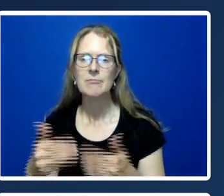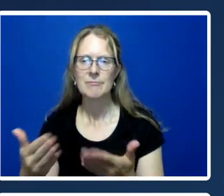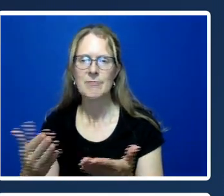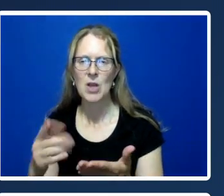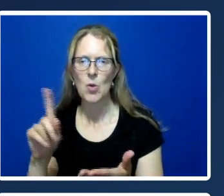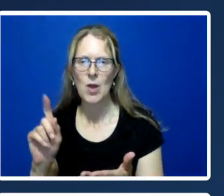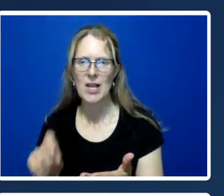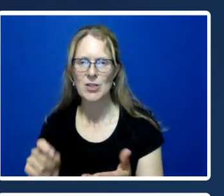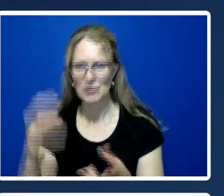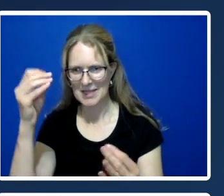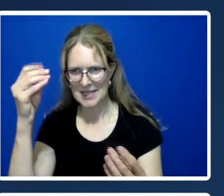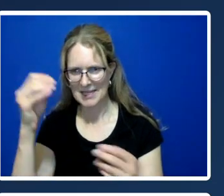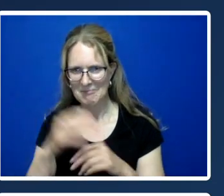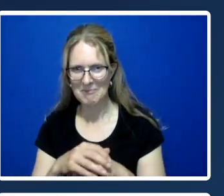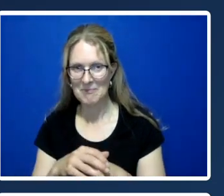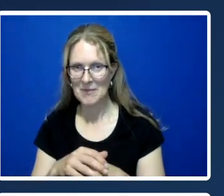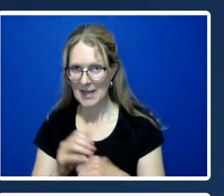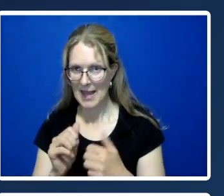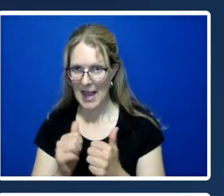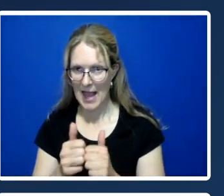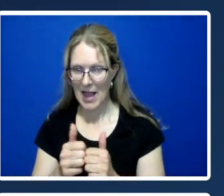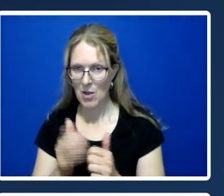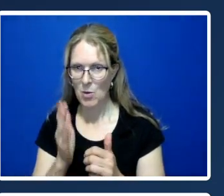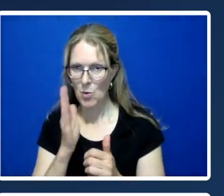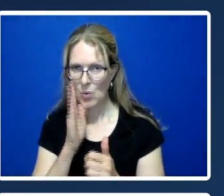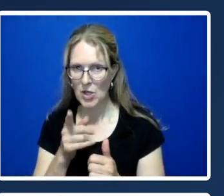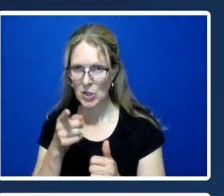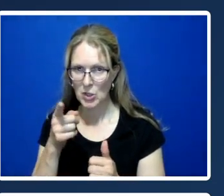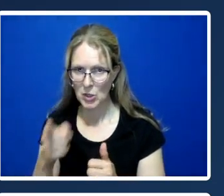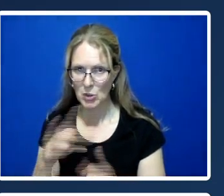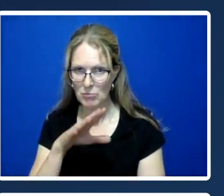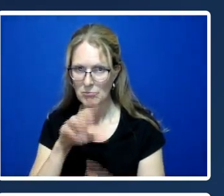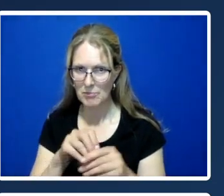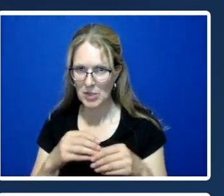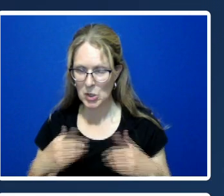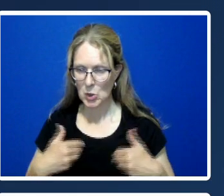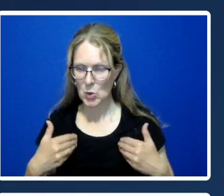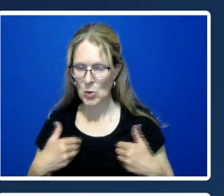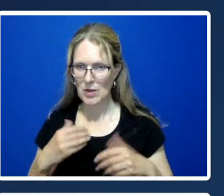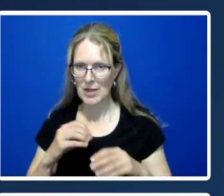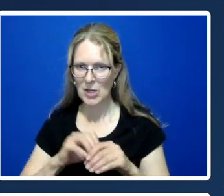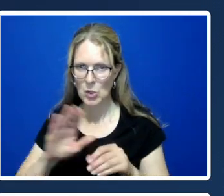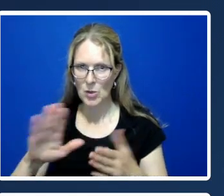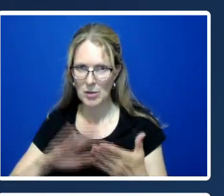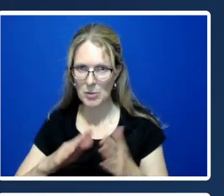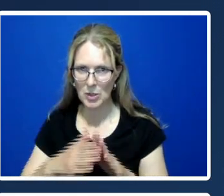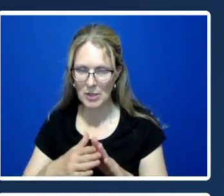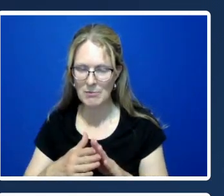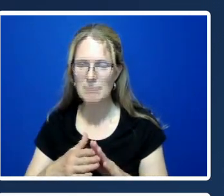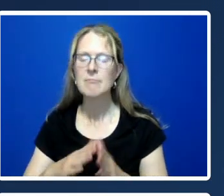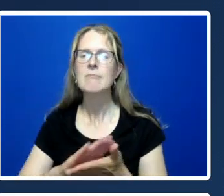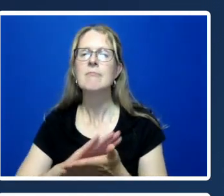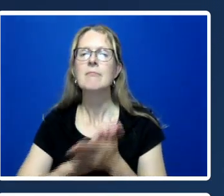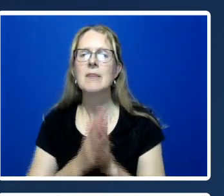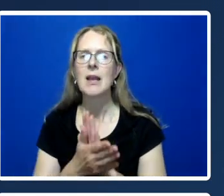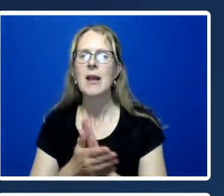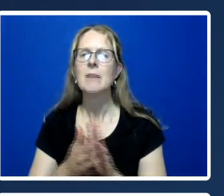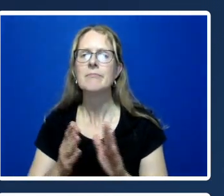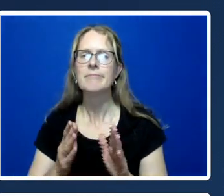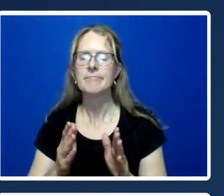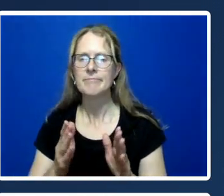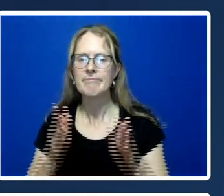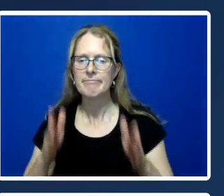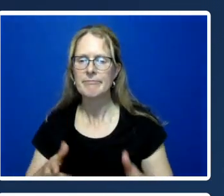in your community to be agents of change? So, I opened it up in the chat. If you leave some time